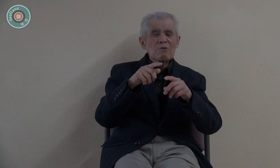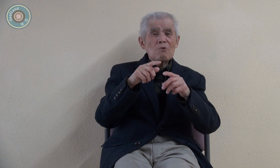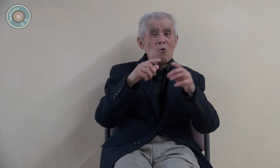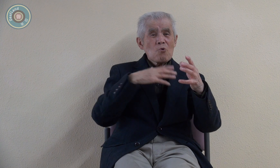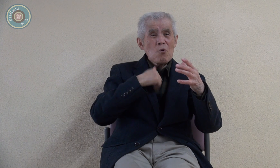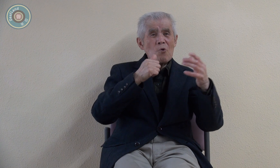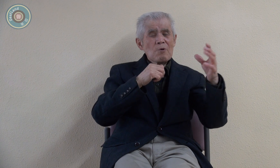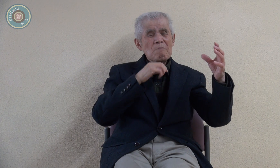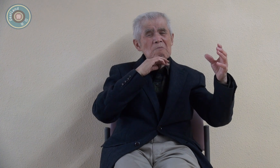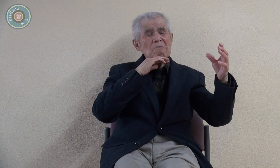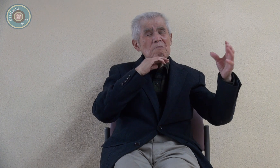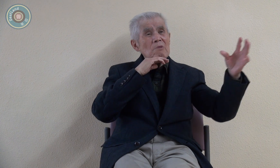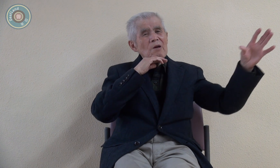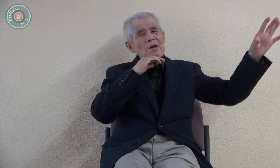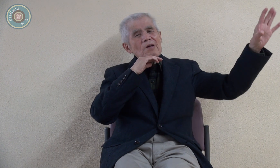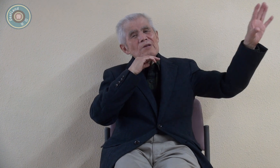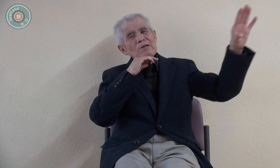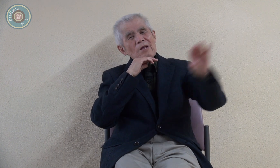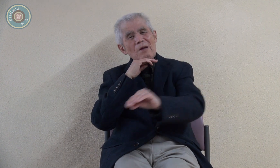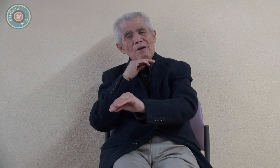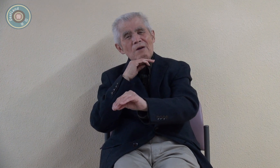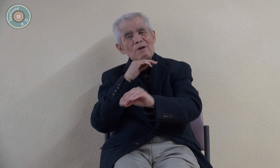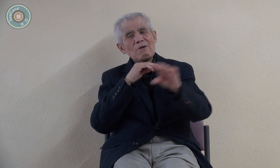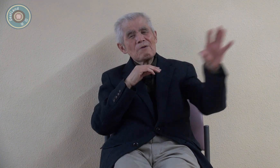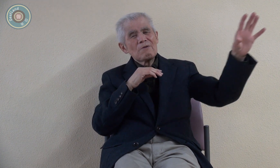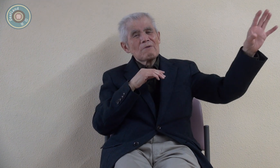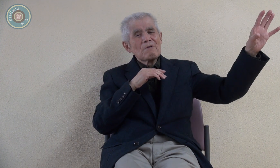The next year, my father finally returned home